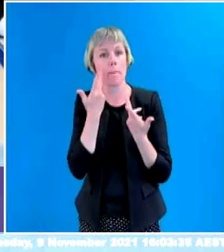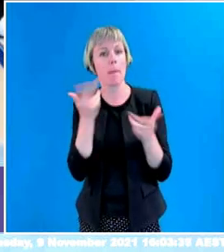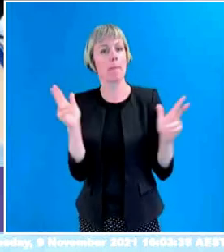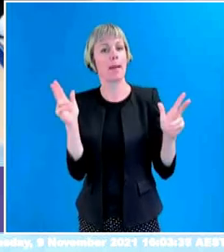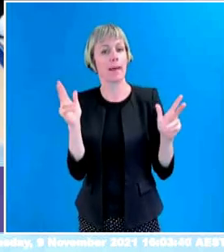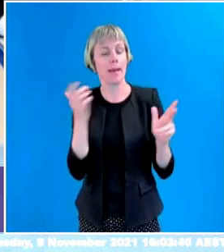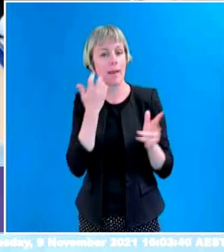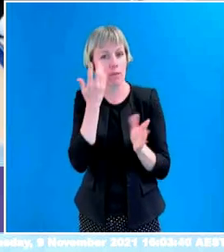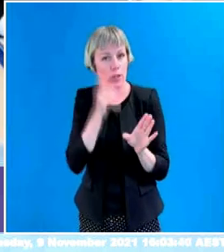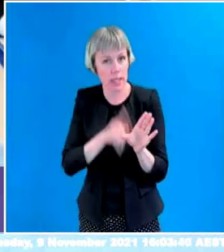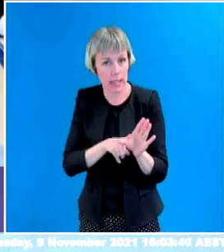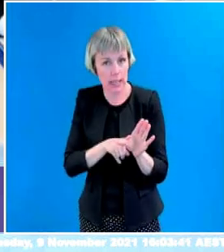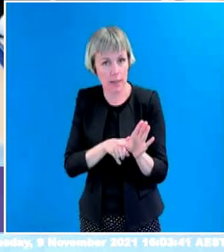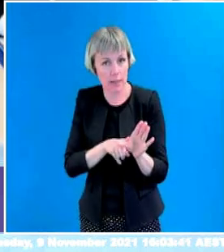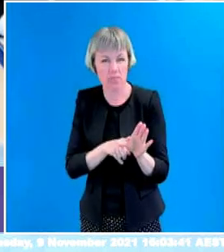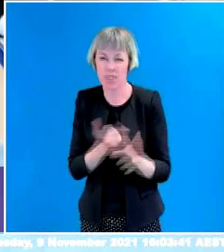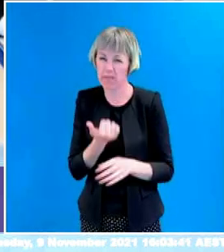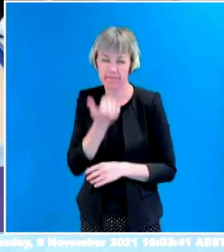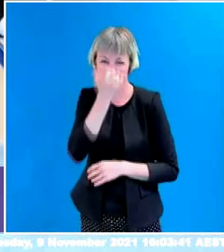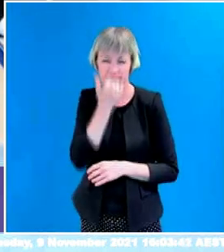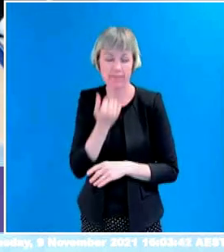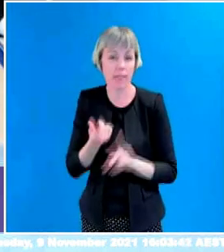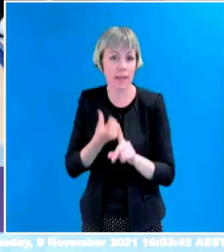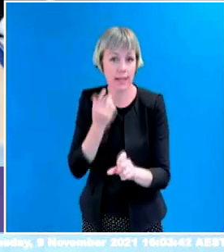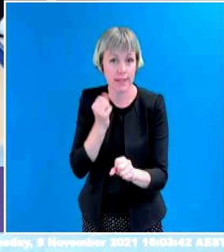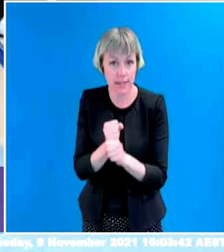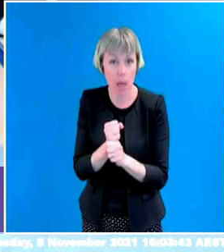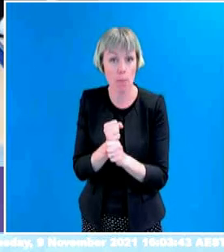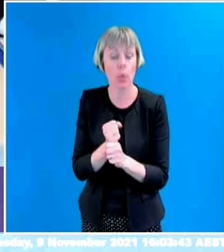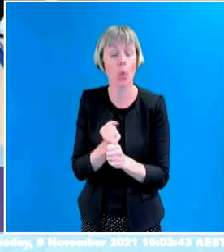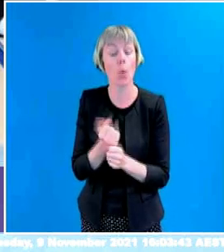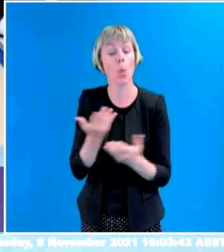So that is just a very small example where as part of that process we